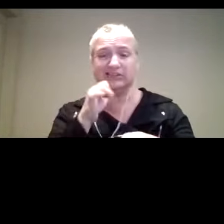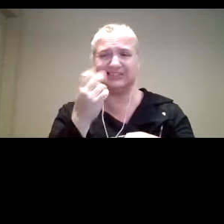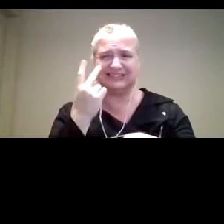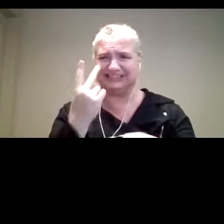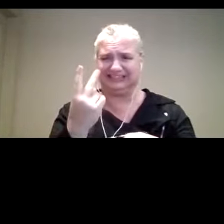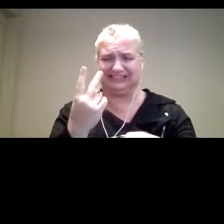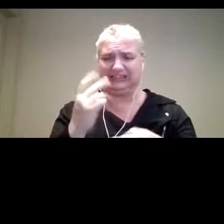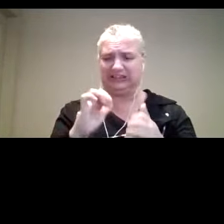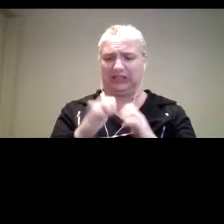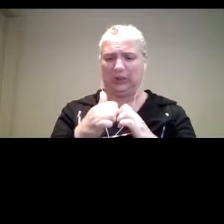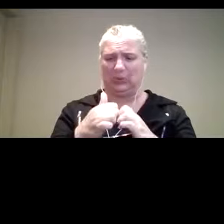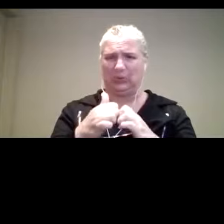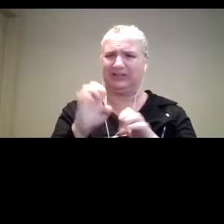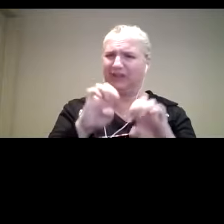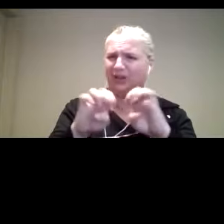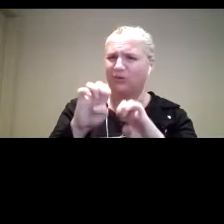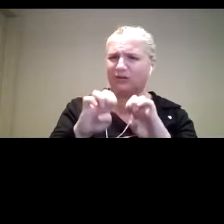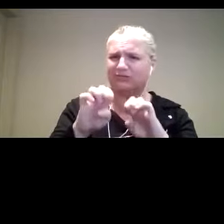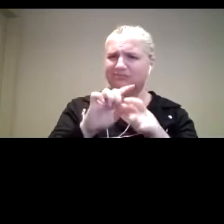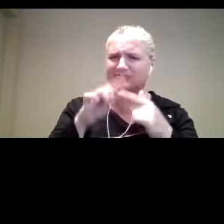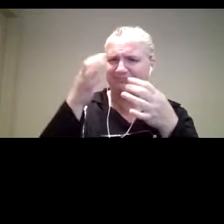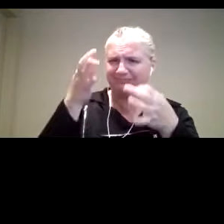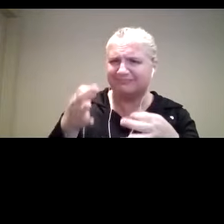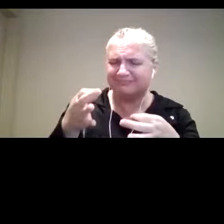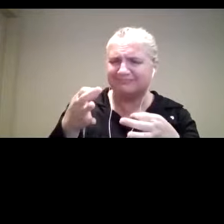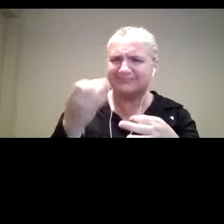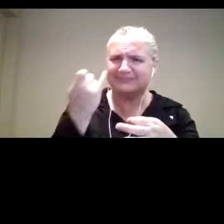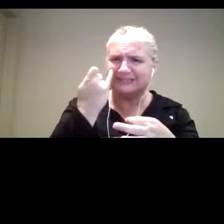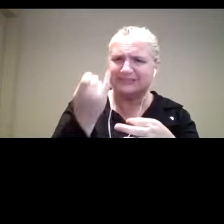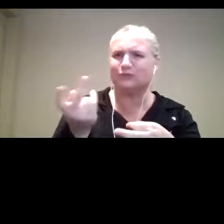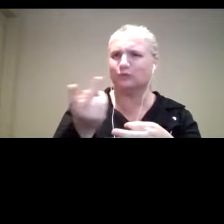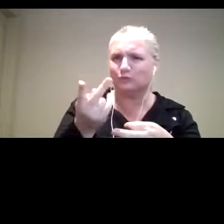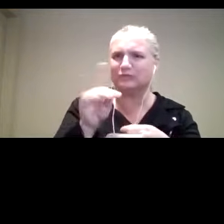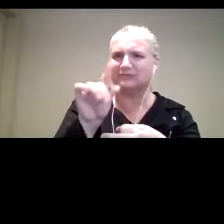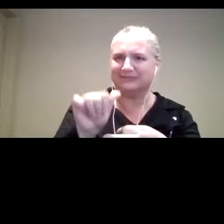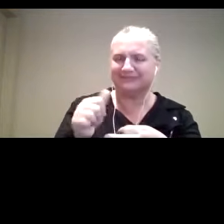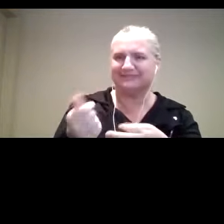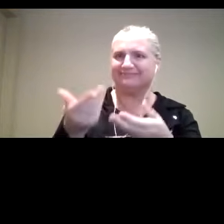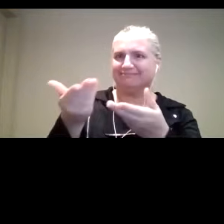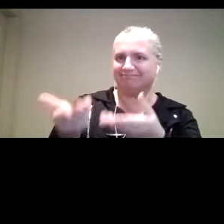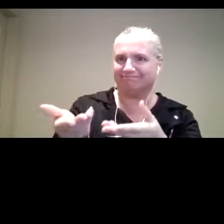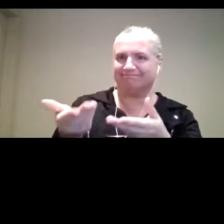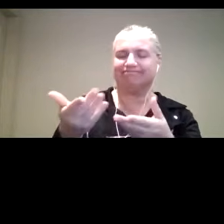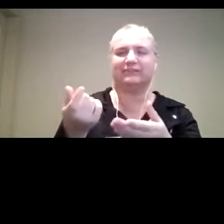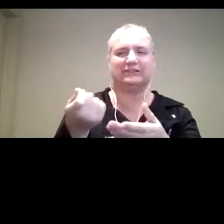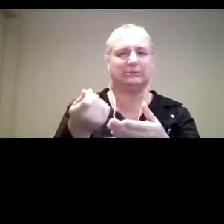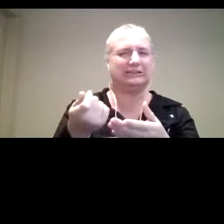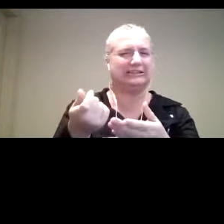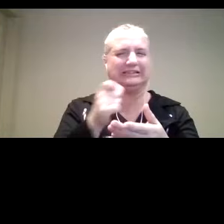and determine if a child has those two disabilities. So, this makes things a little bit unclear